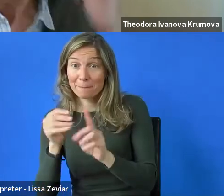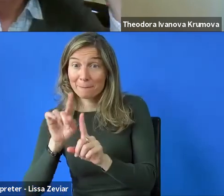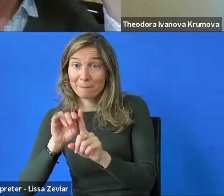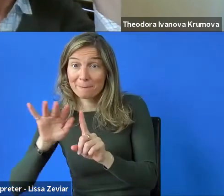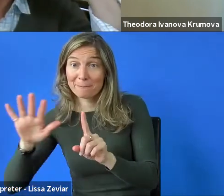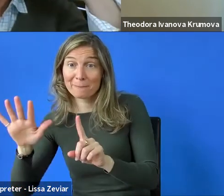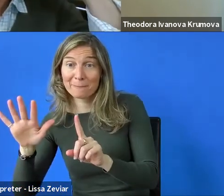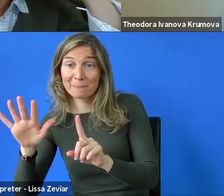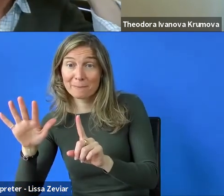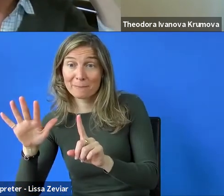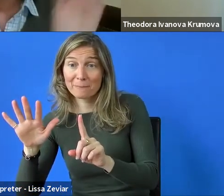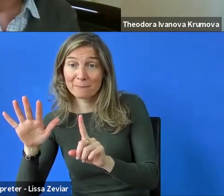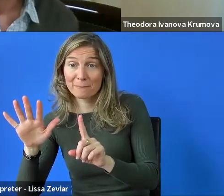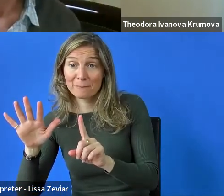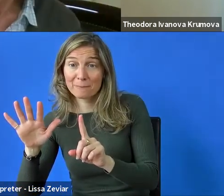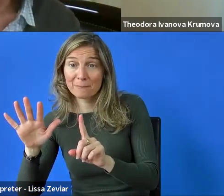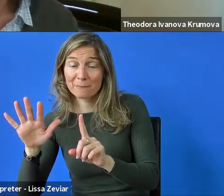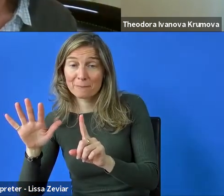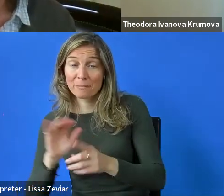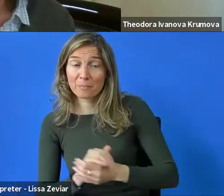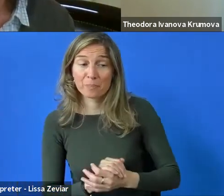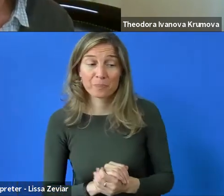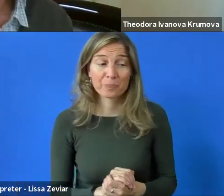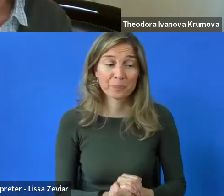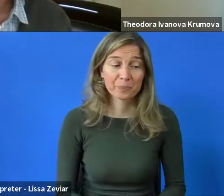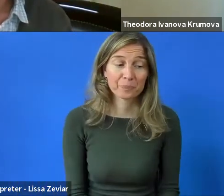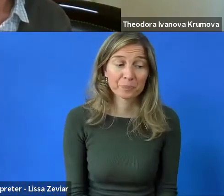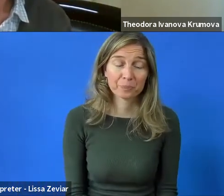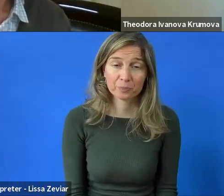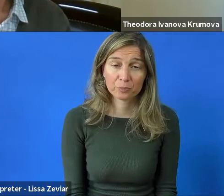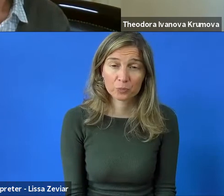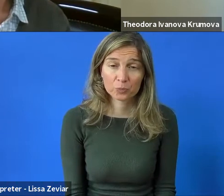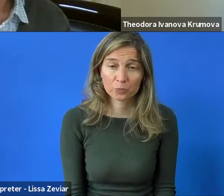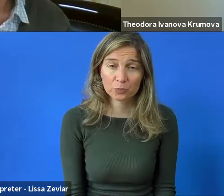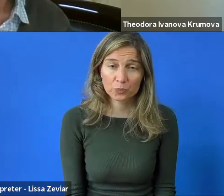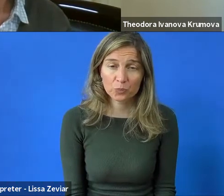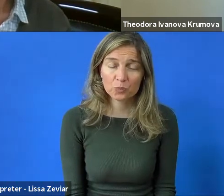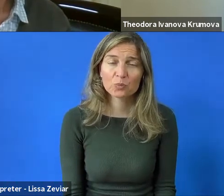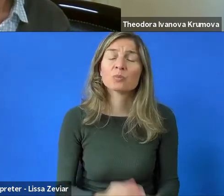And sometimes, of course, we have a case with CEDAW